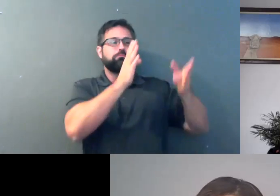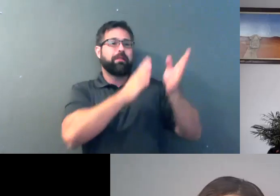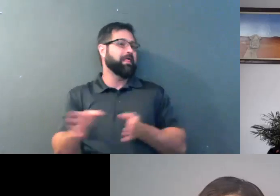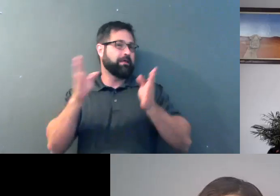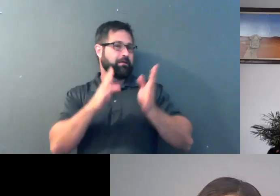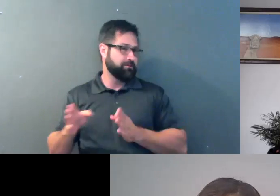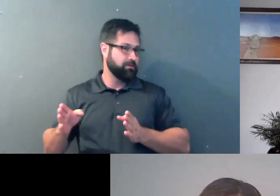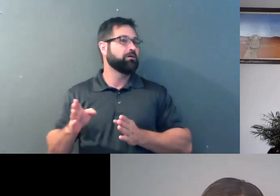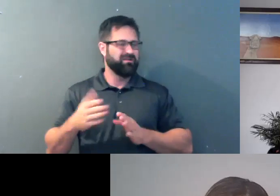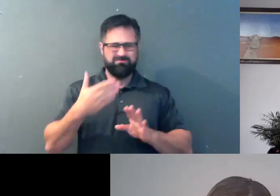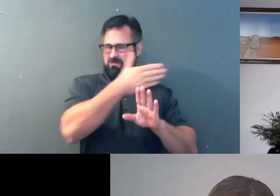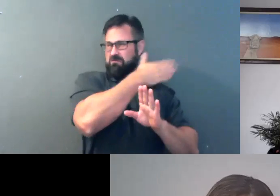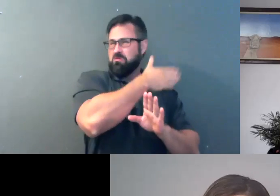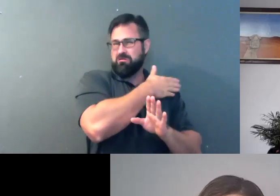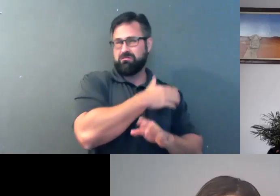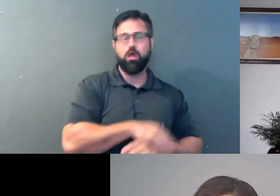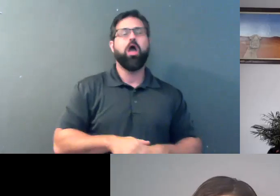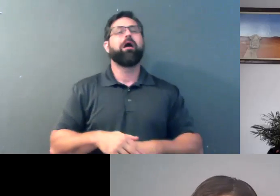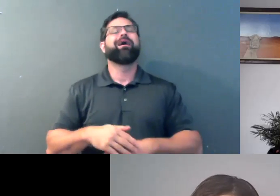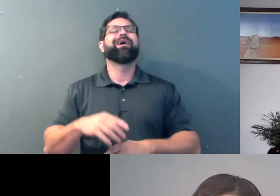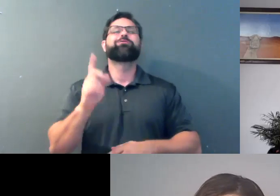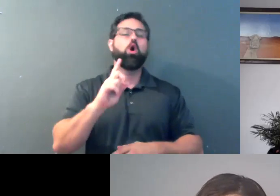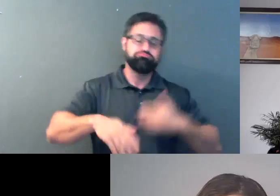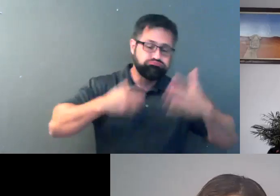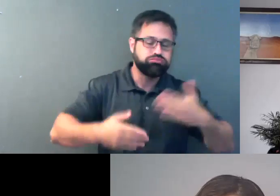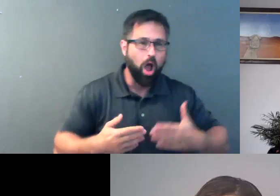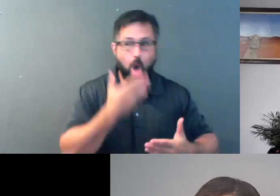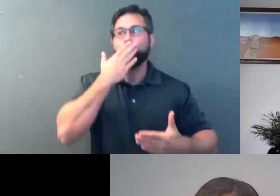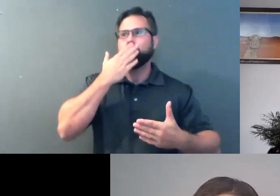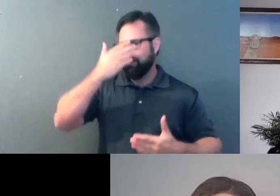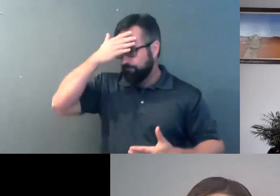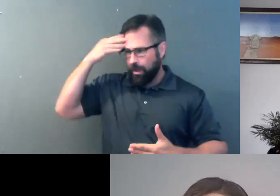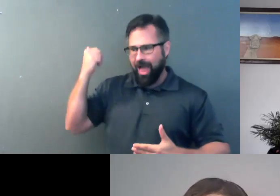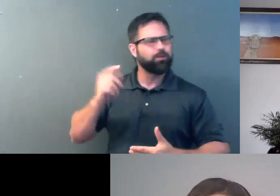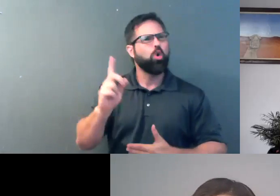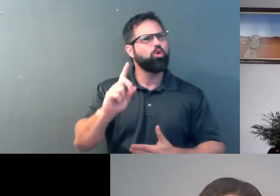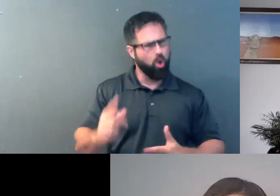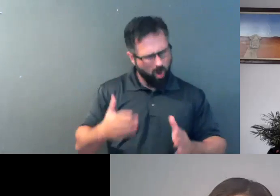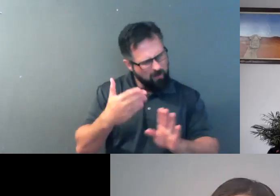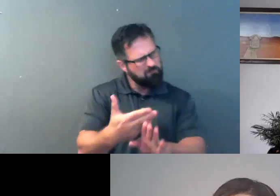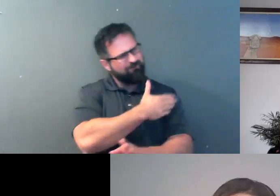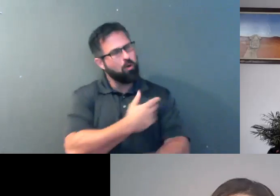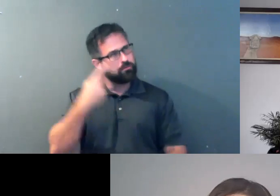not just as a kind of after top this is very important because sometimes the for example again